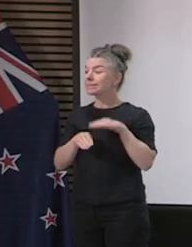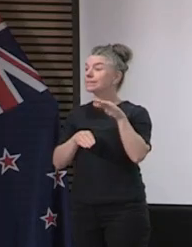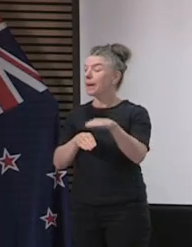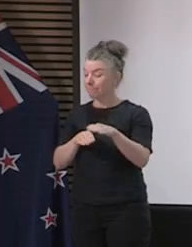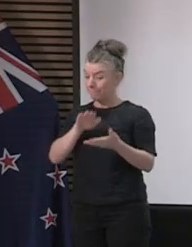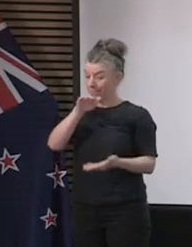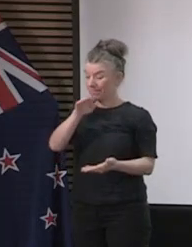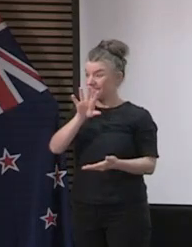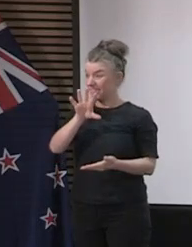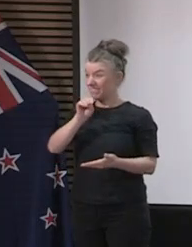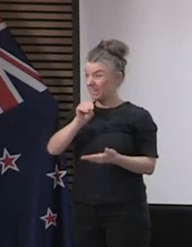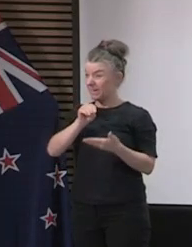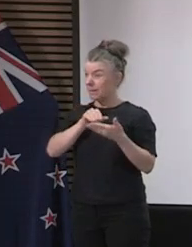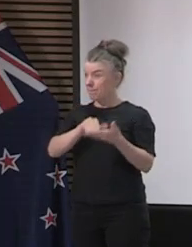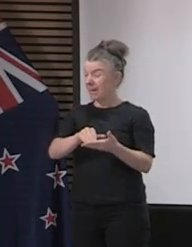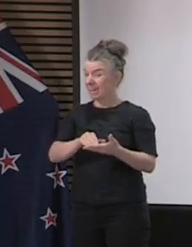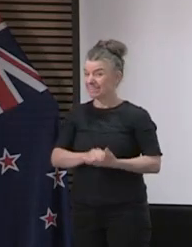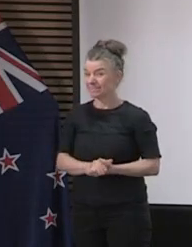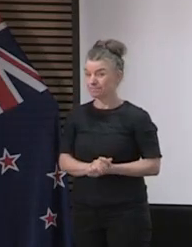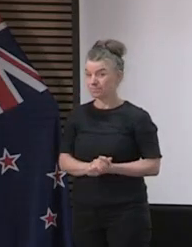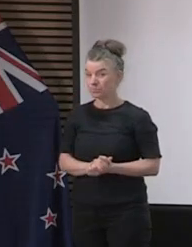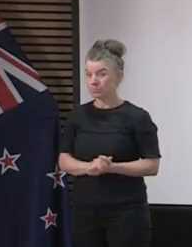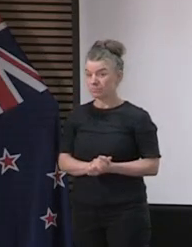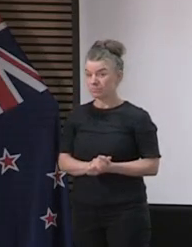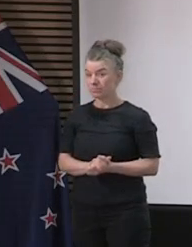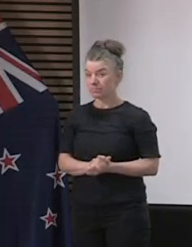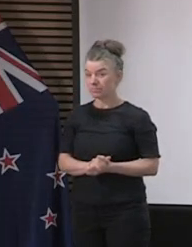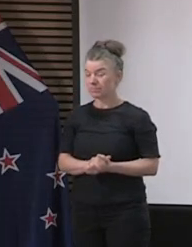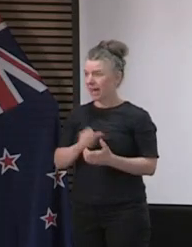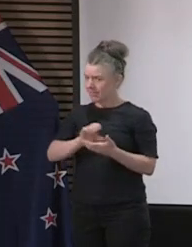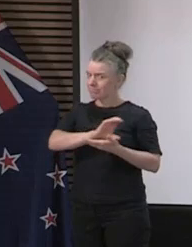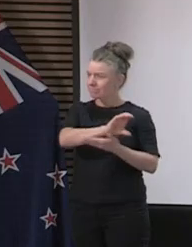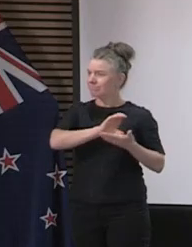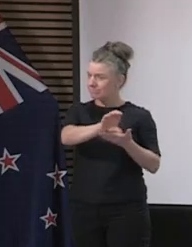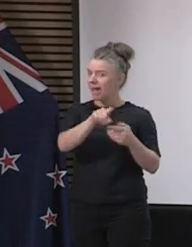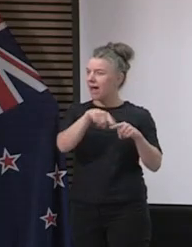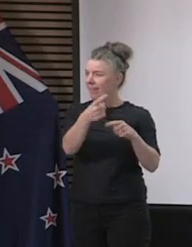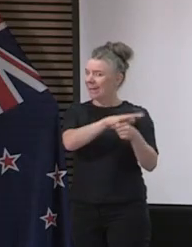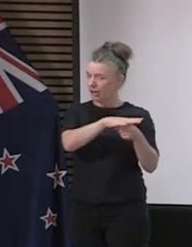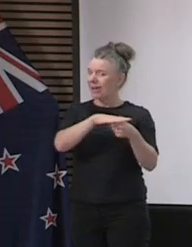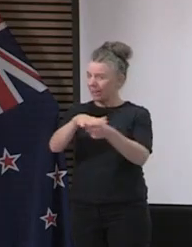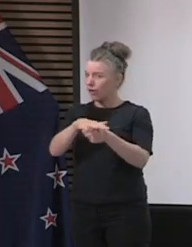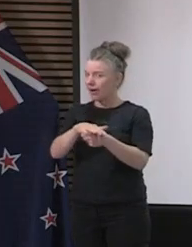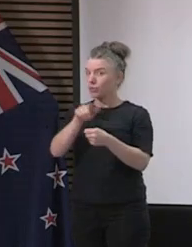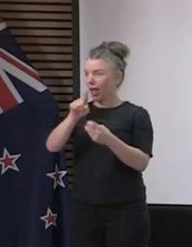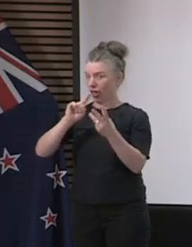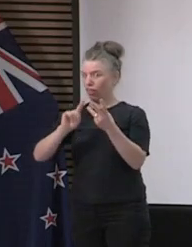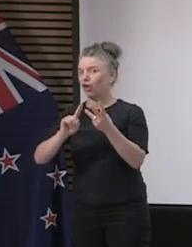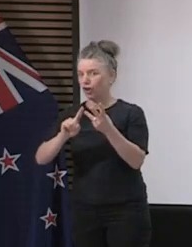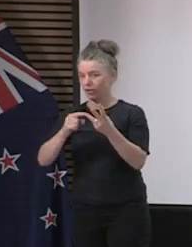This first package, though, and acknowledging that your industry is only the third